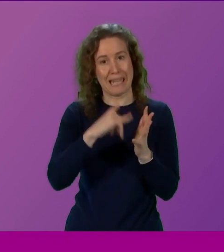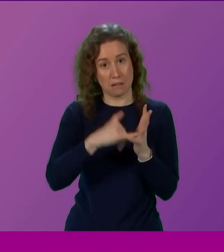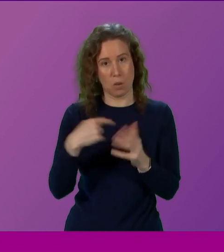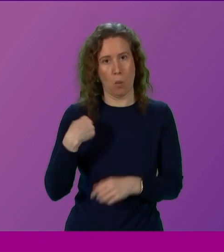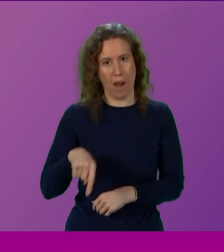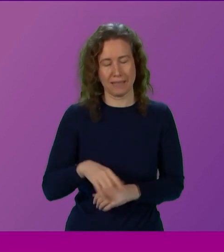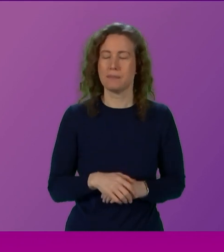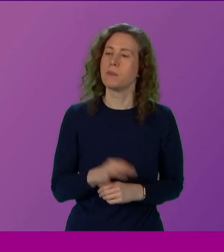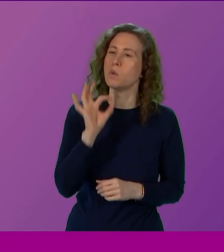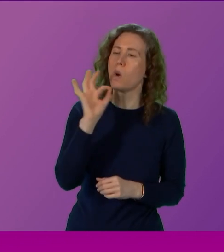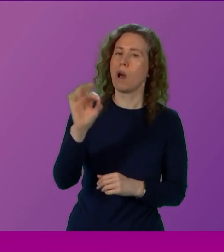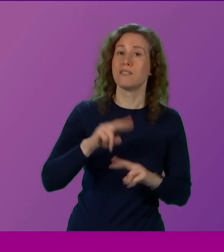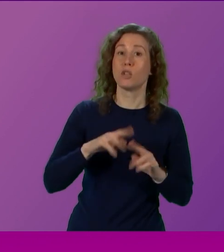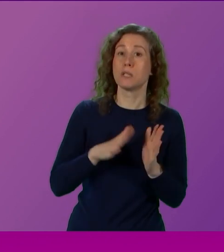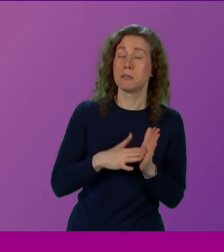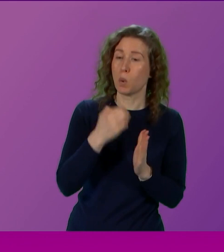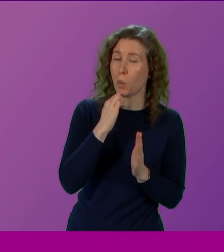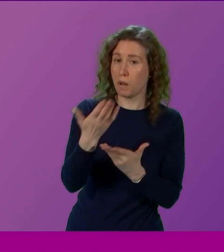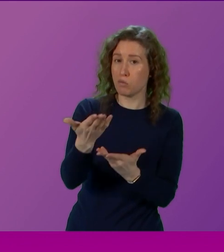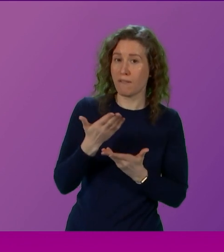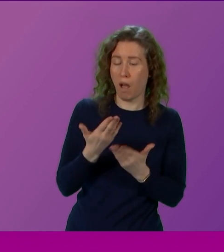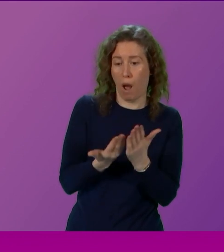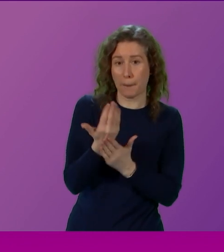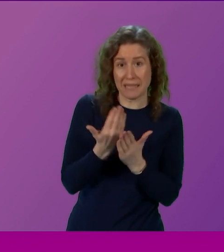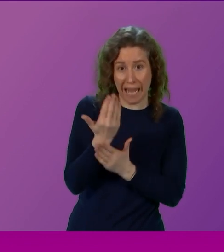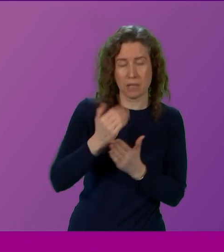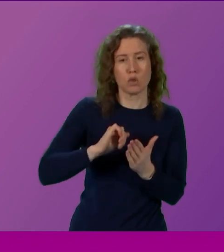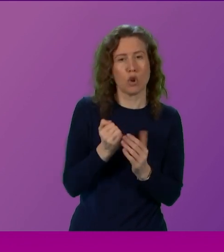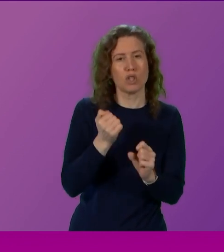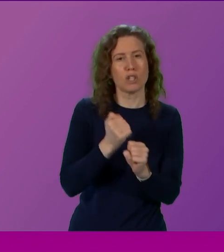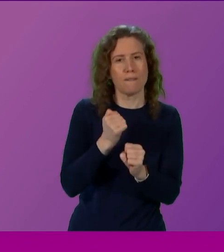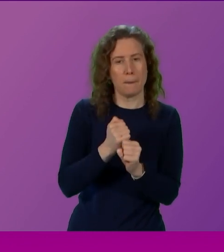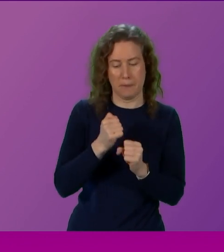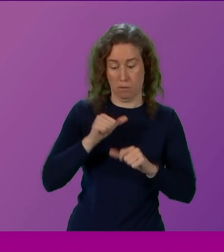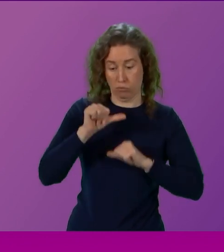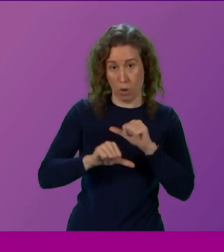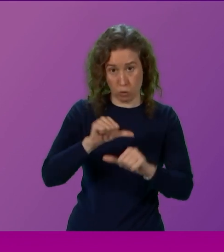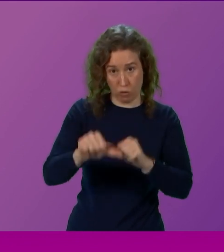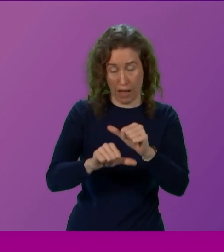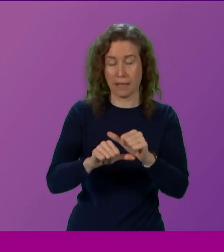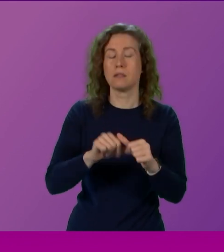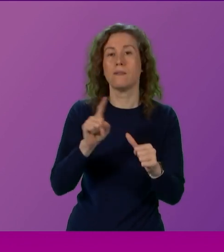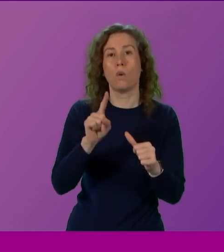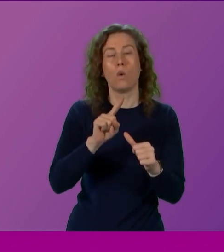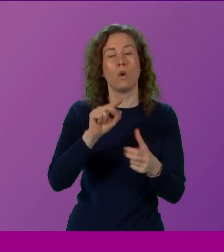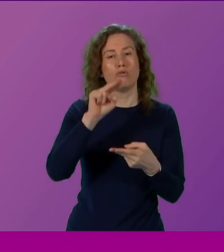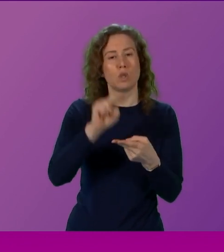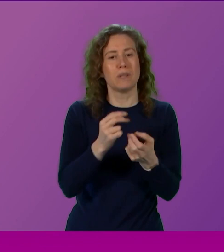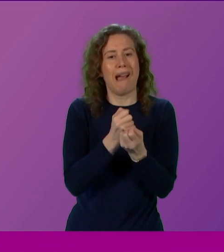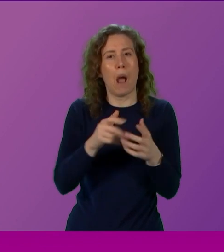To ask the First Minister whether she will provide an update on the Scottish Government’s progress towards reducing the number of people on hospital